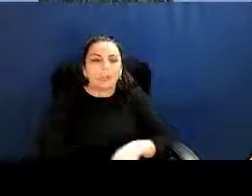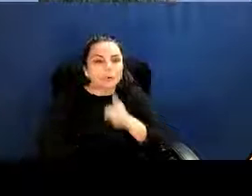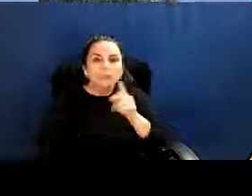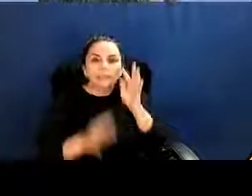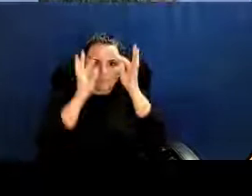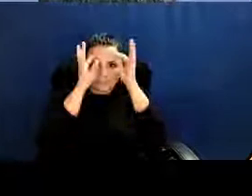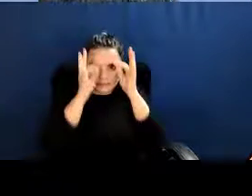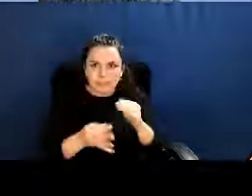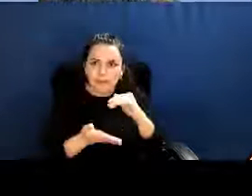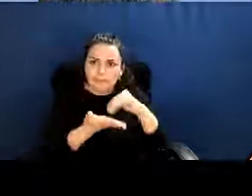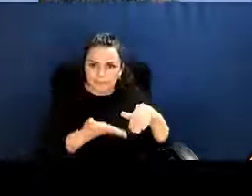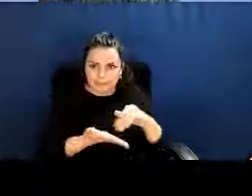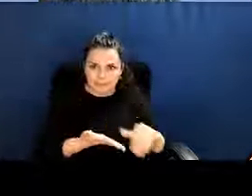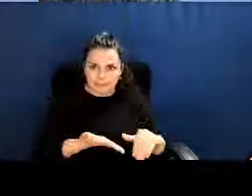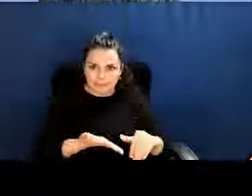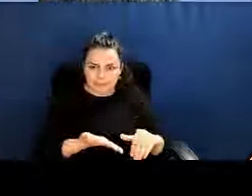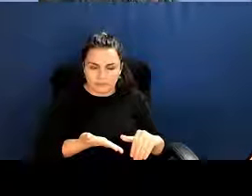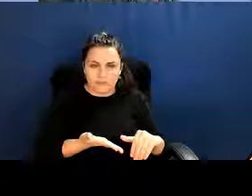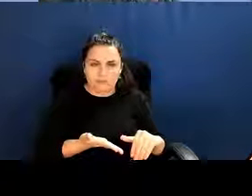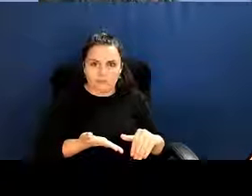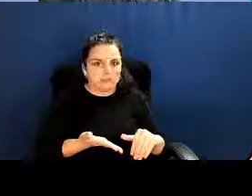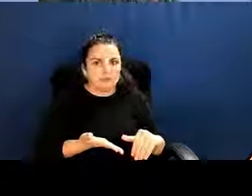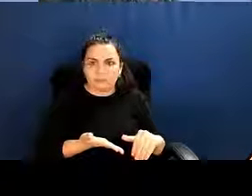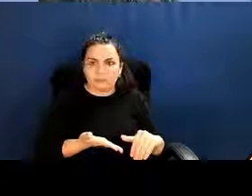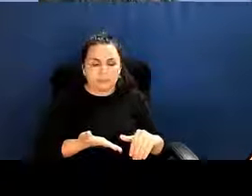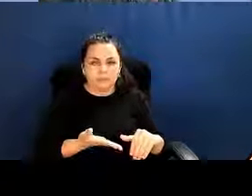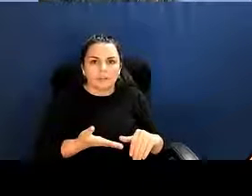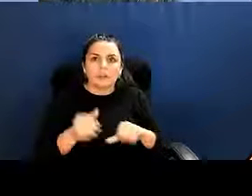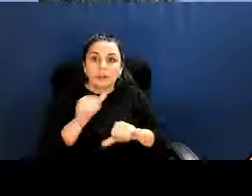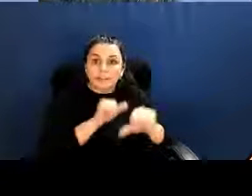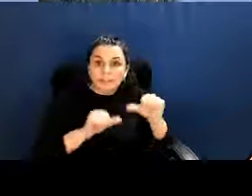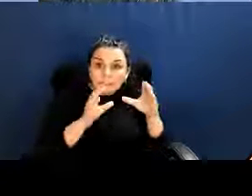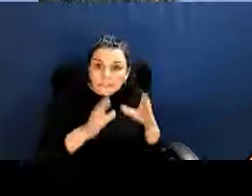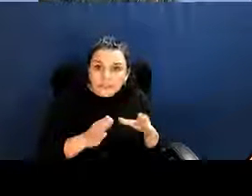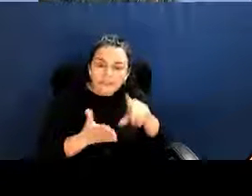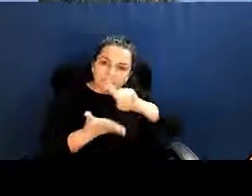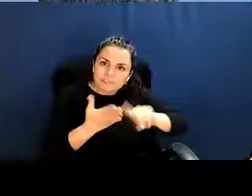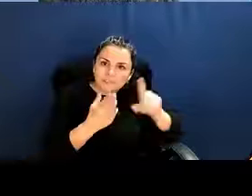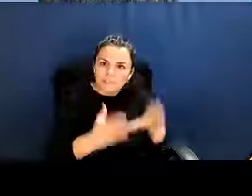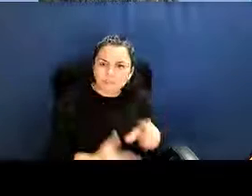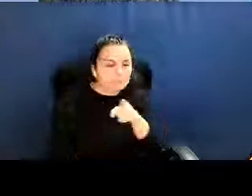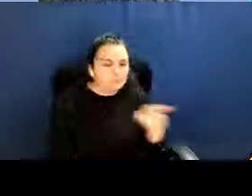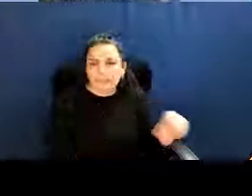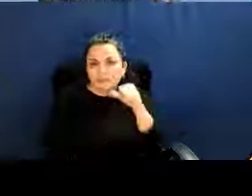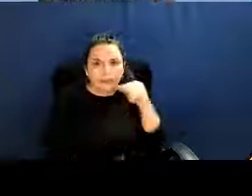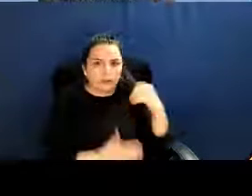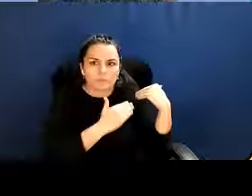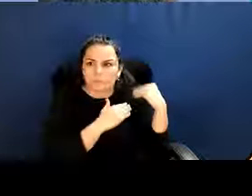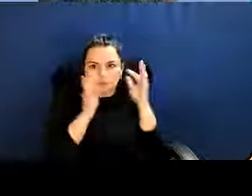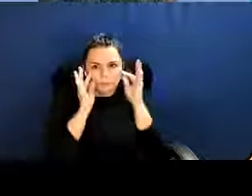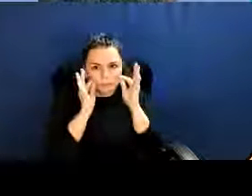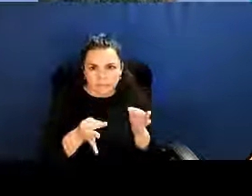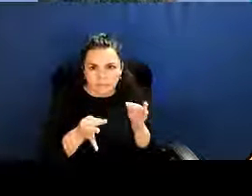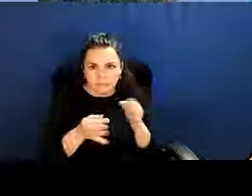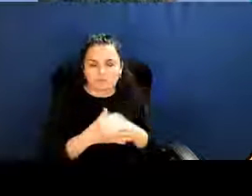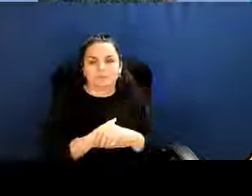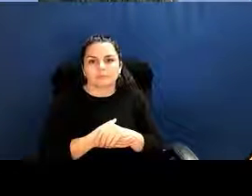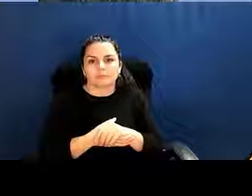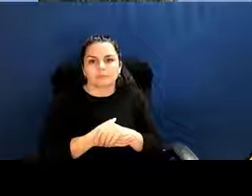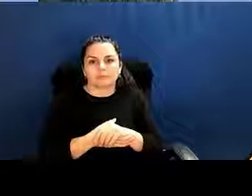instead of leaving that task to the individual investigators, making exemption determinations,